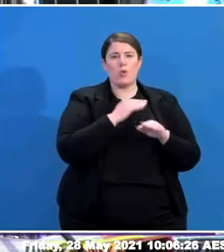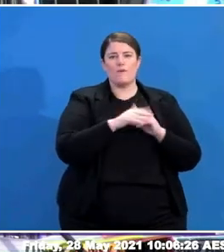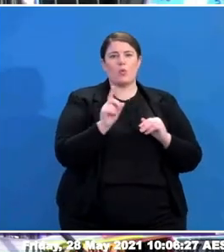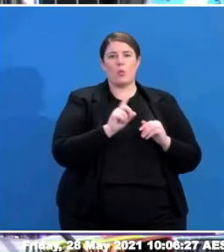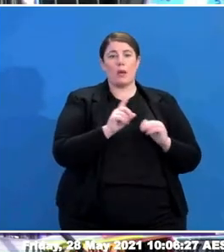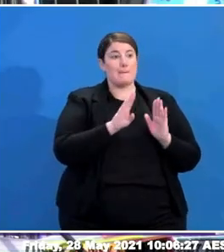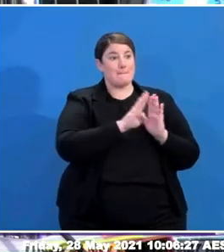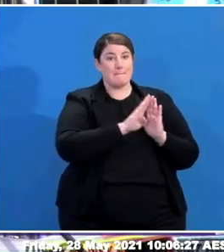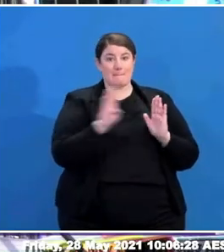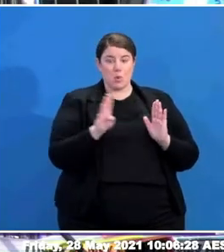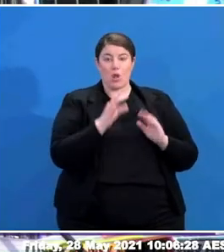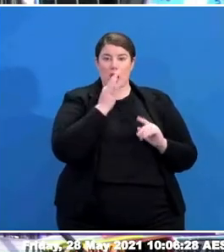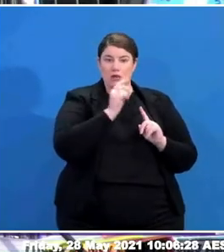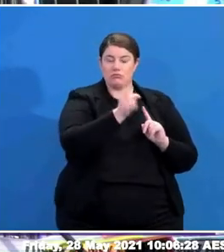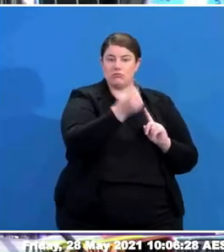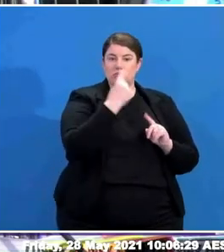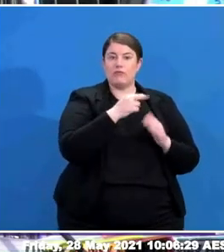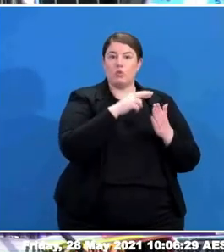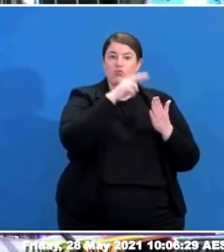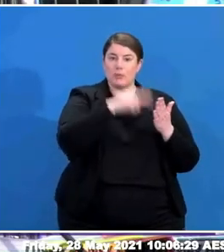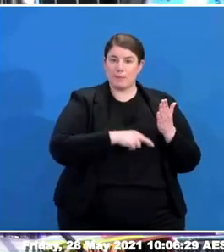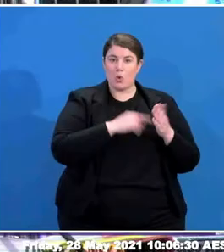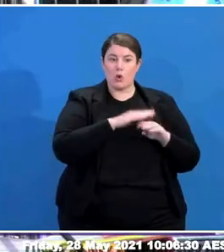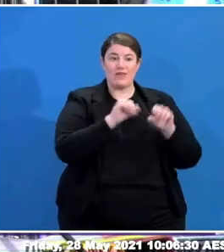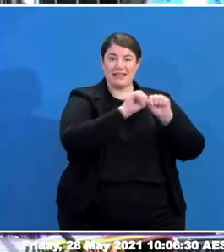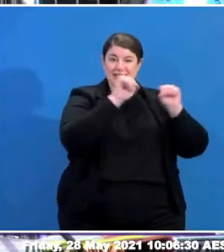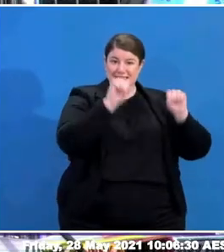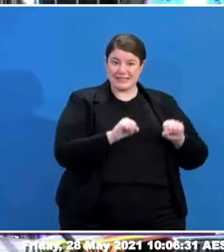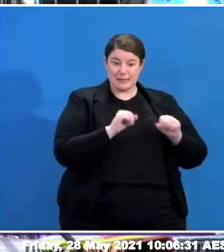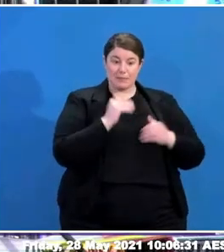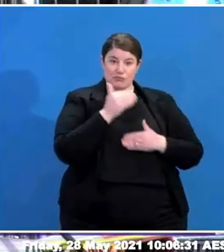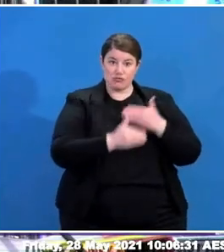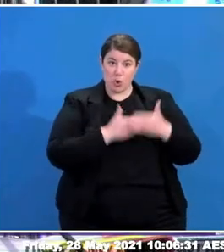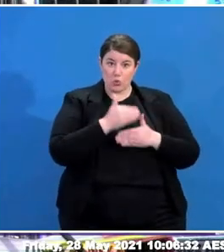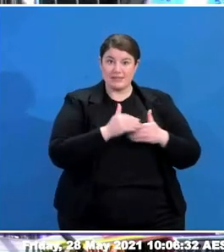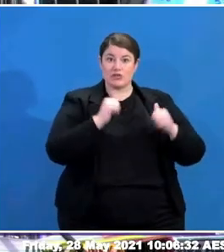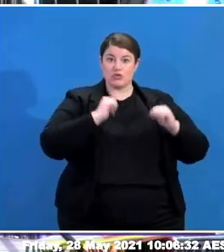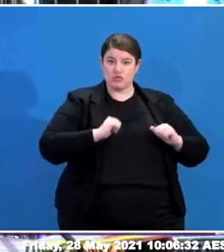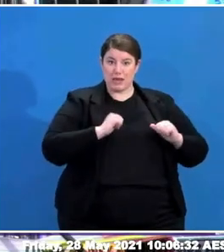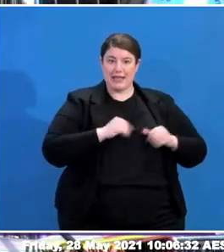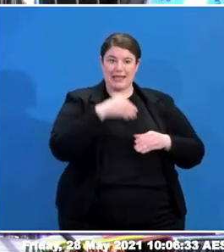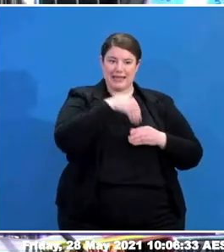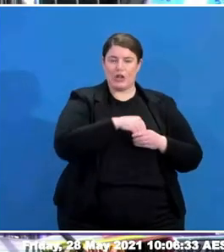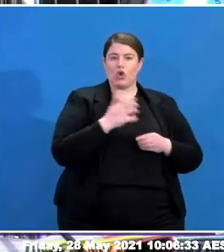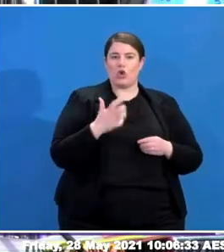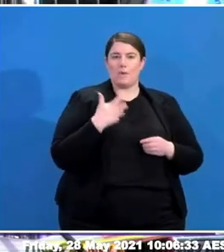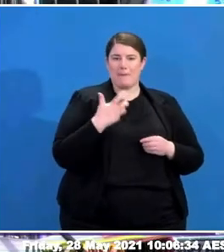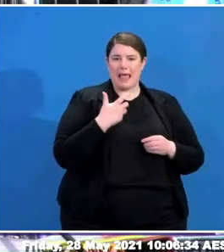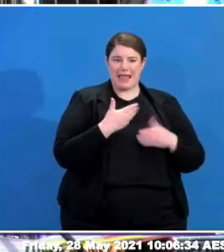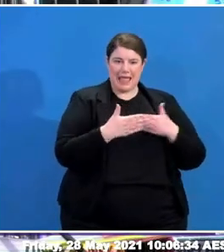having requested a report on Sunnyfield's systems, processes and training and complaint handling, whistleblower report, incident